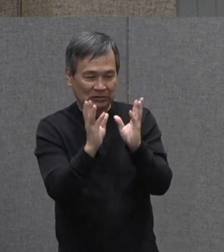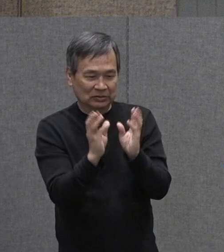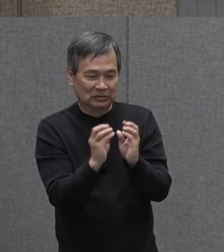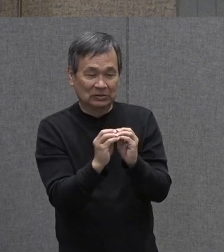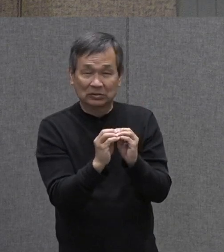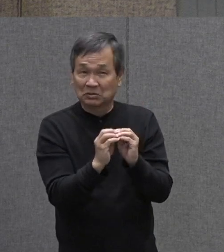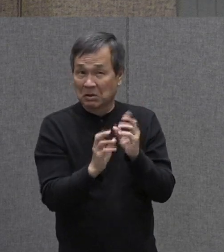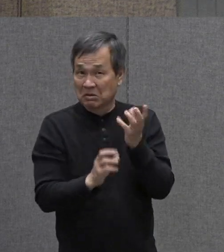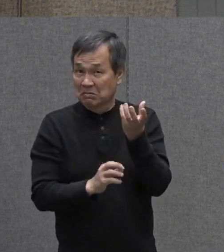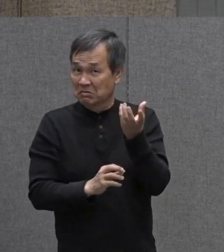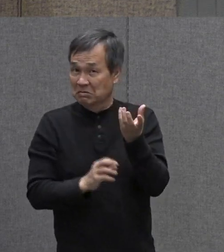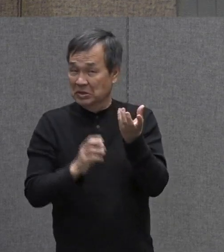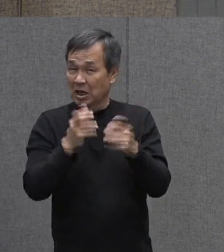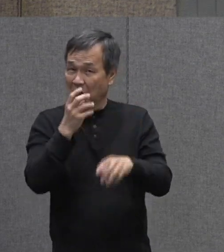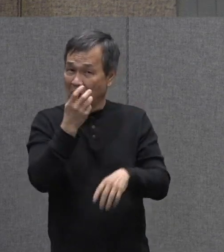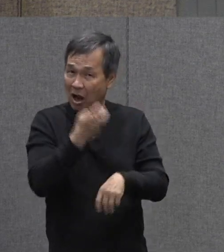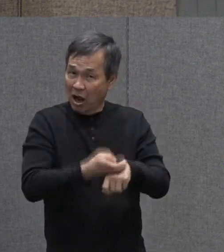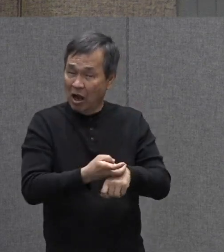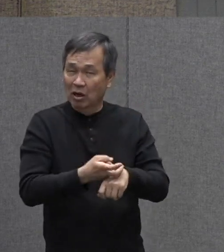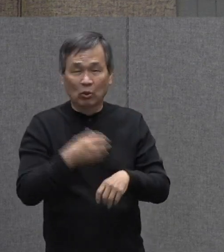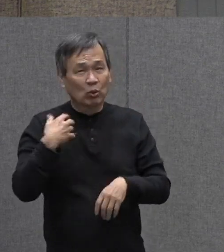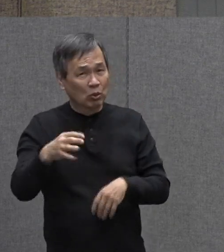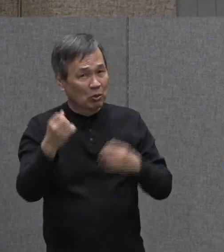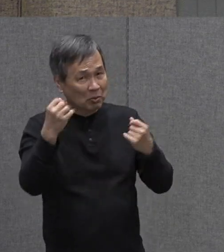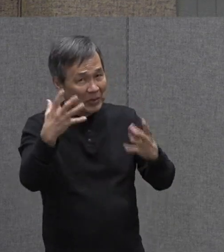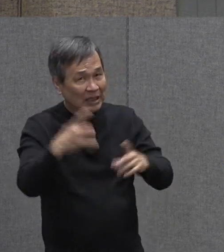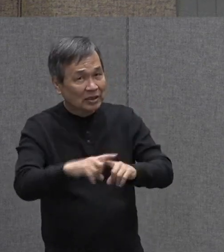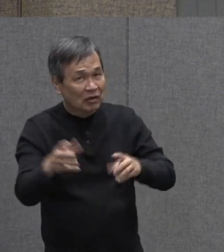There's lots of different ways to describe this apple,